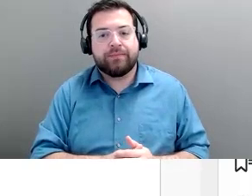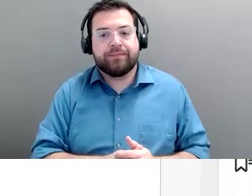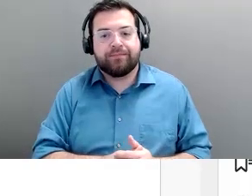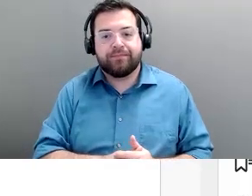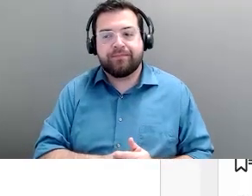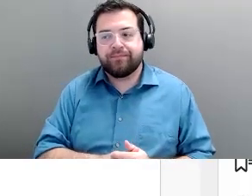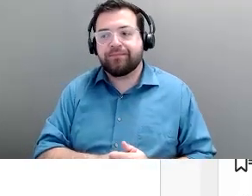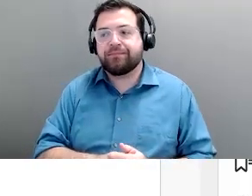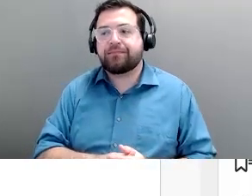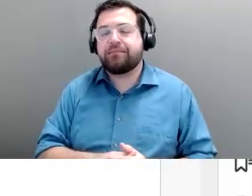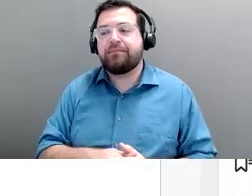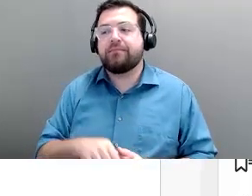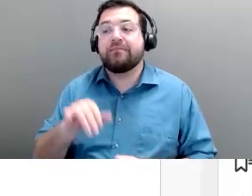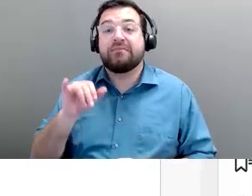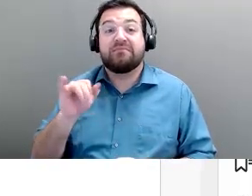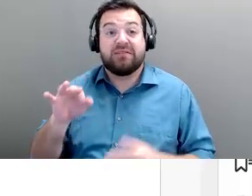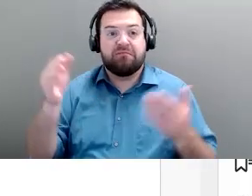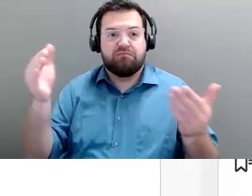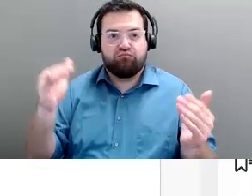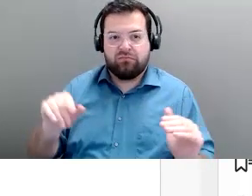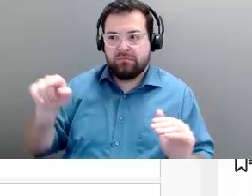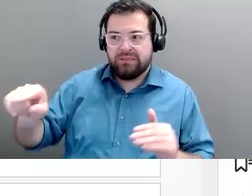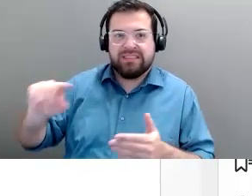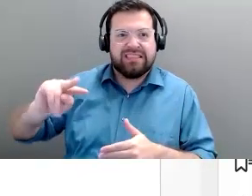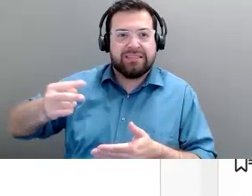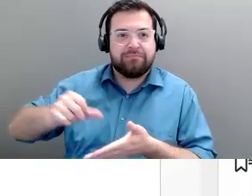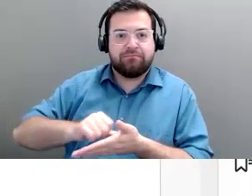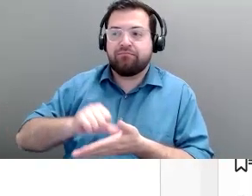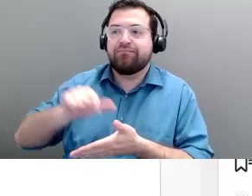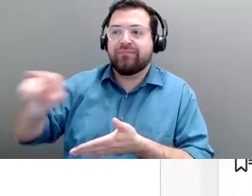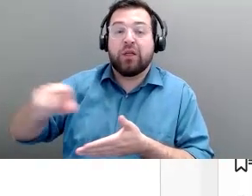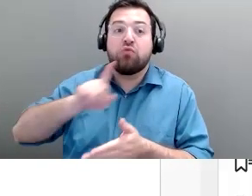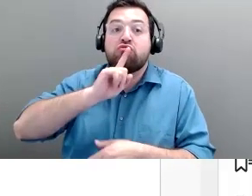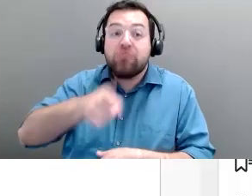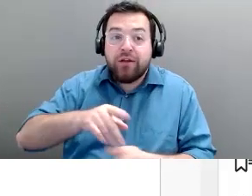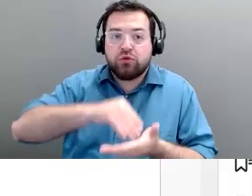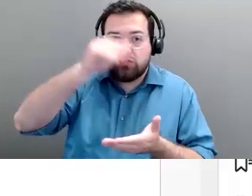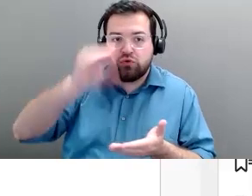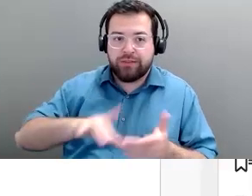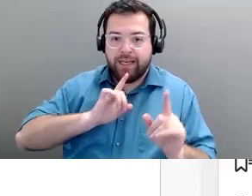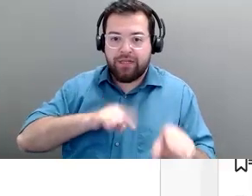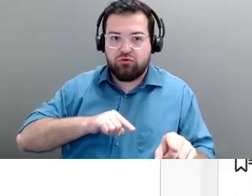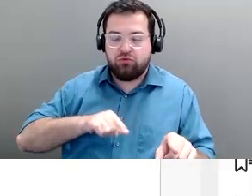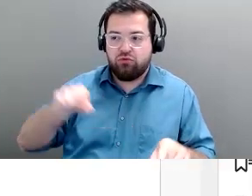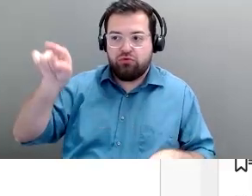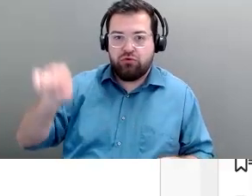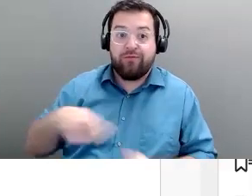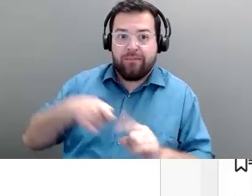If you go to page two, this is a student answer. This is a real student from my class. This semester.